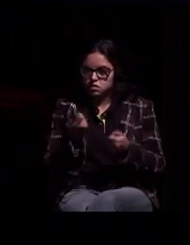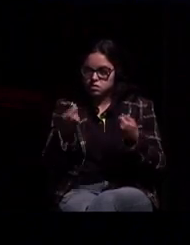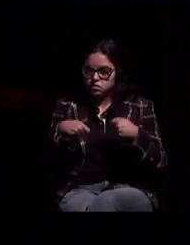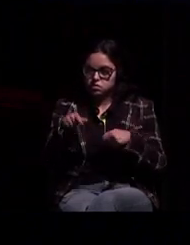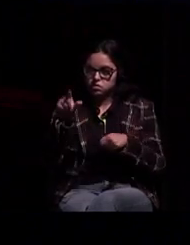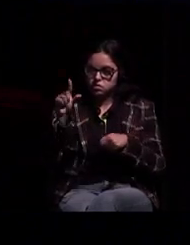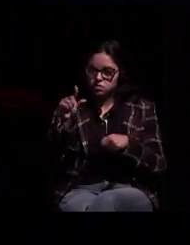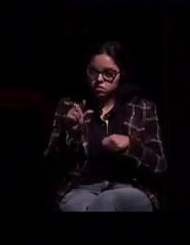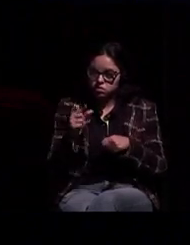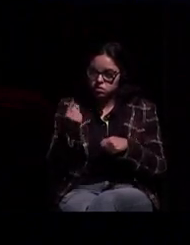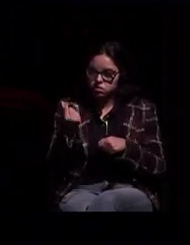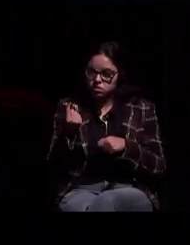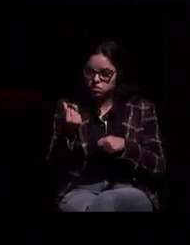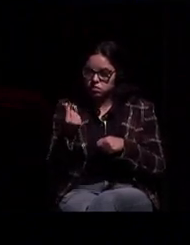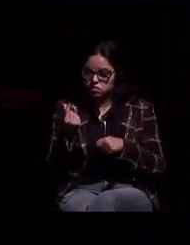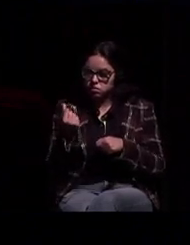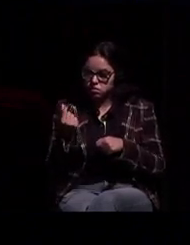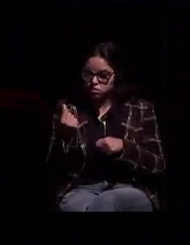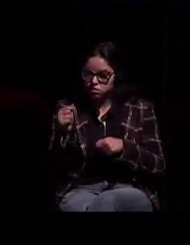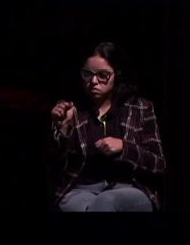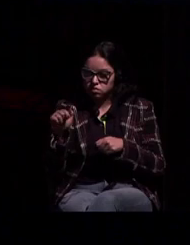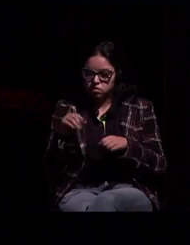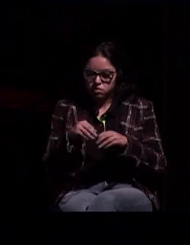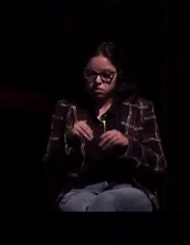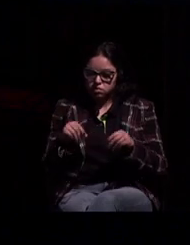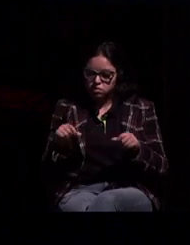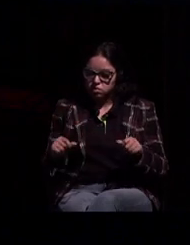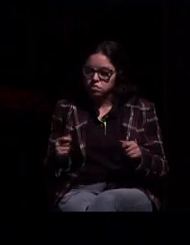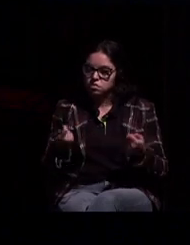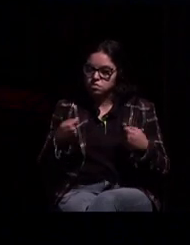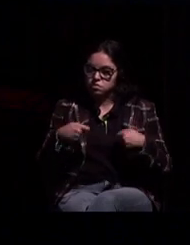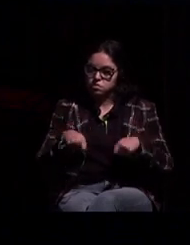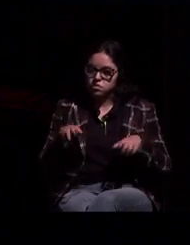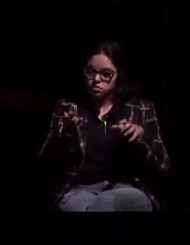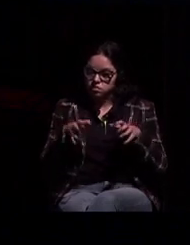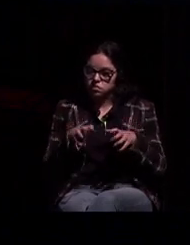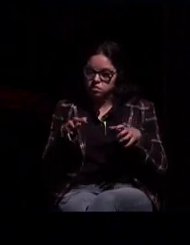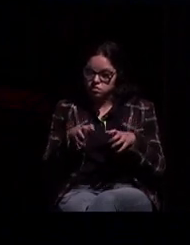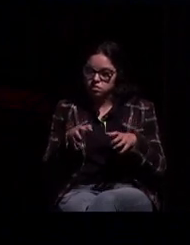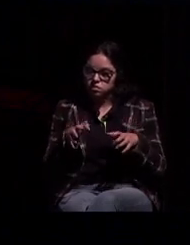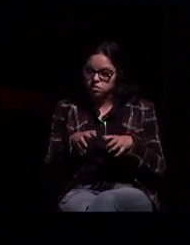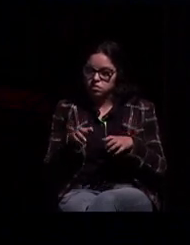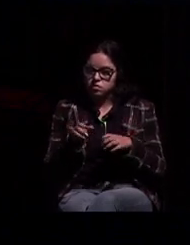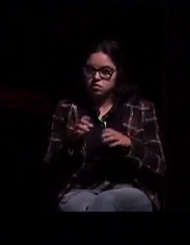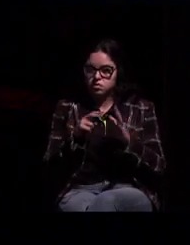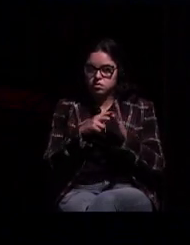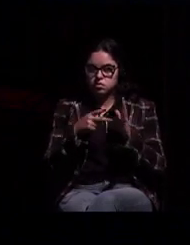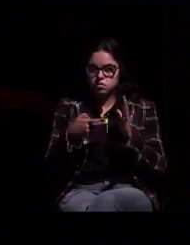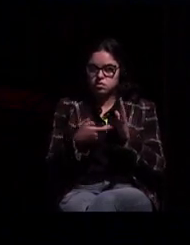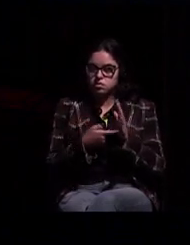put pressure on labor, that is what will happen in the territory. Finally, there is another intrinsic characteristic